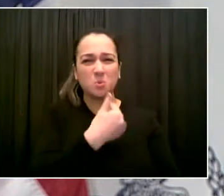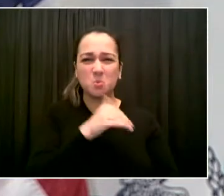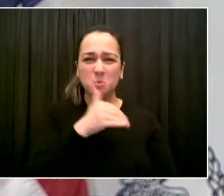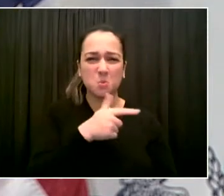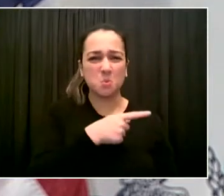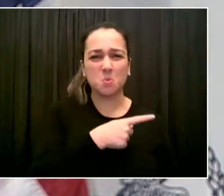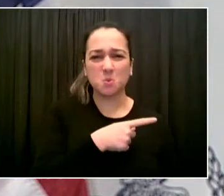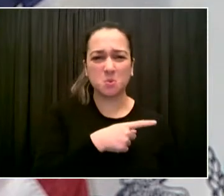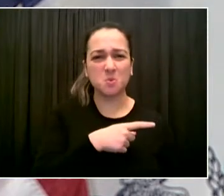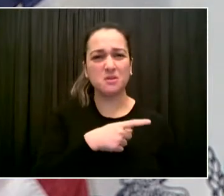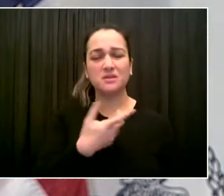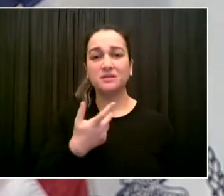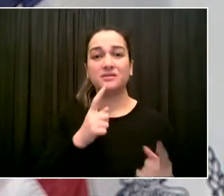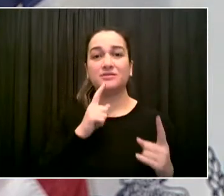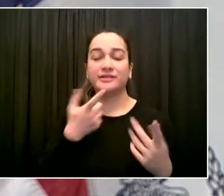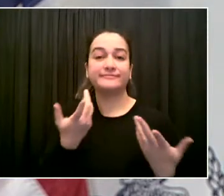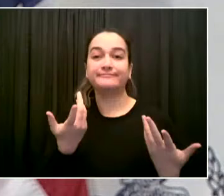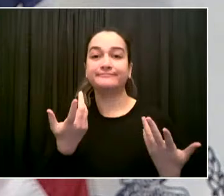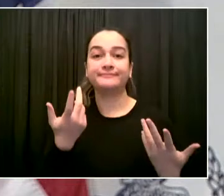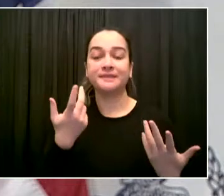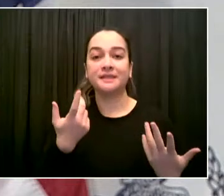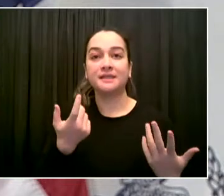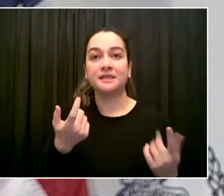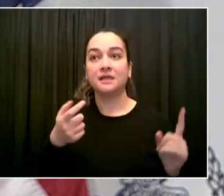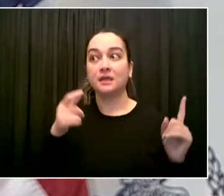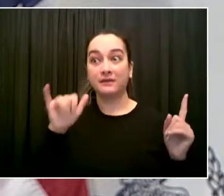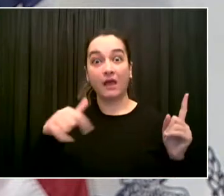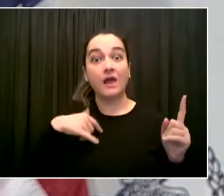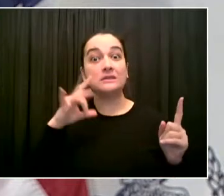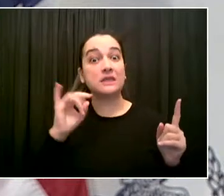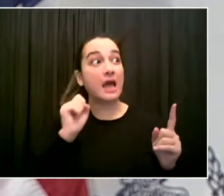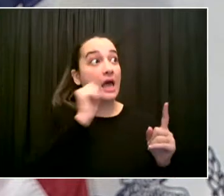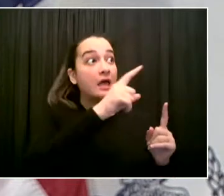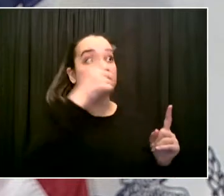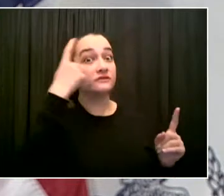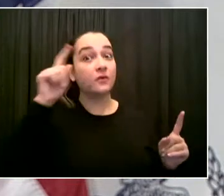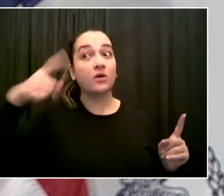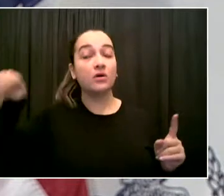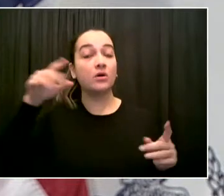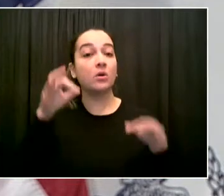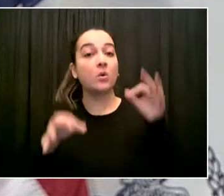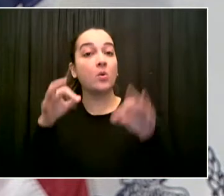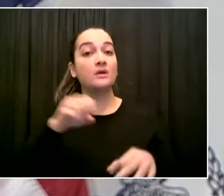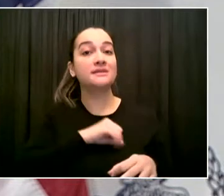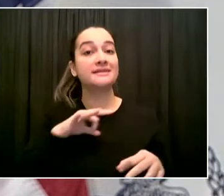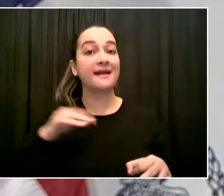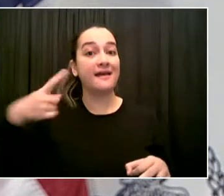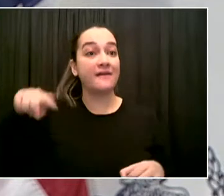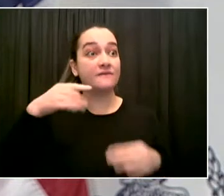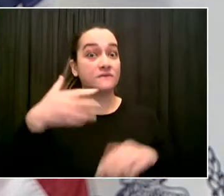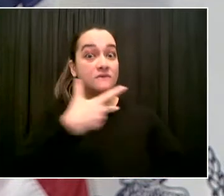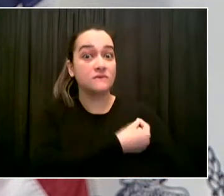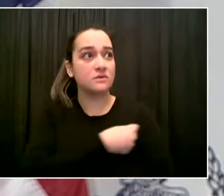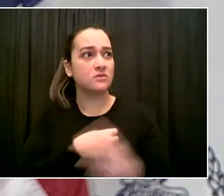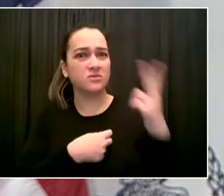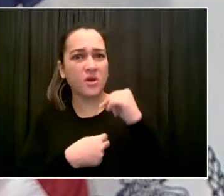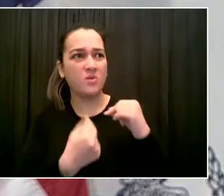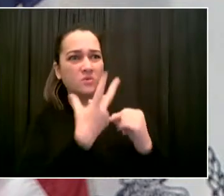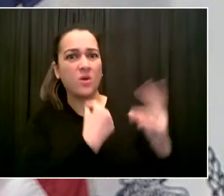RECENT DAYS ABOUT SANITATION WORKERS. FOLKS WHO WORK IN OUR COURT